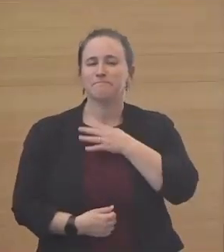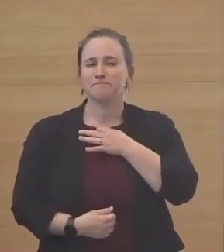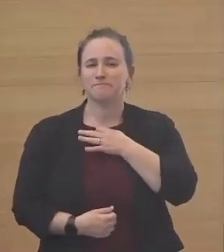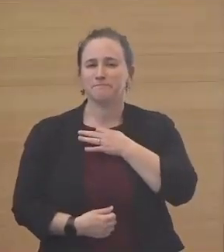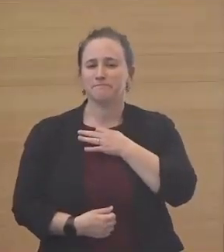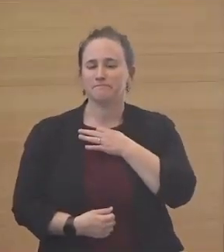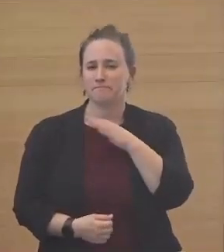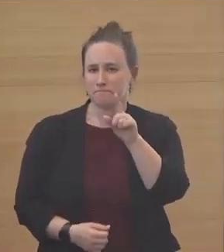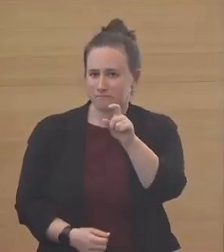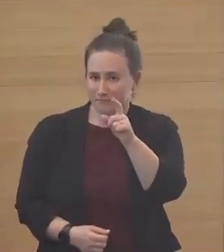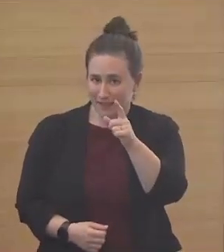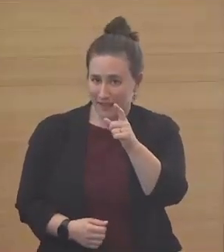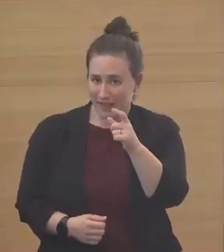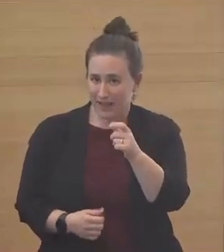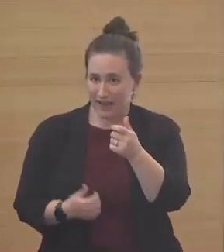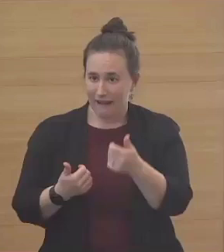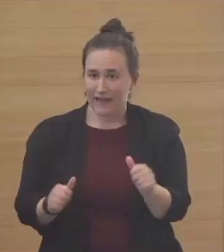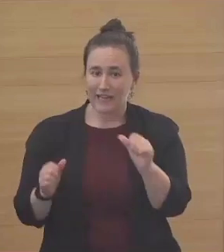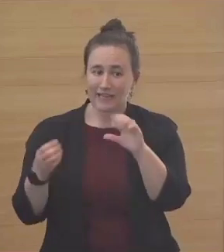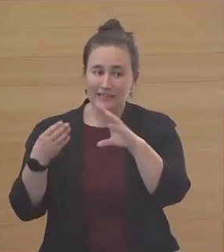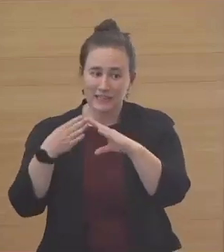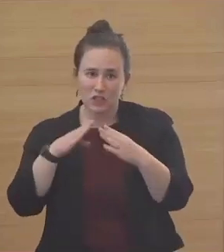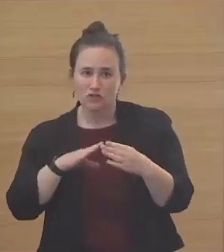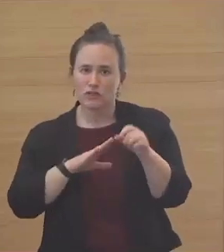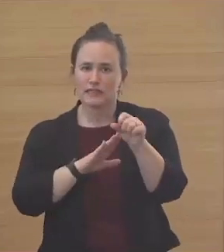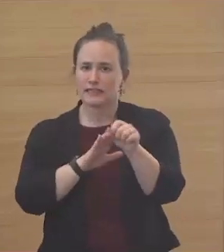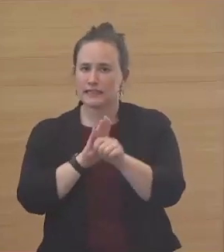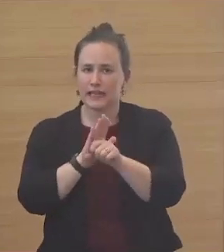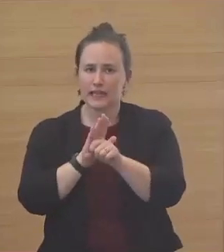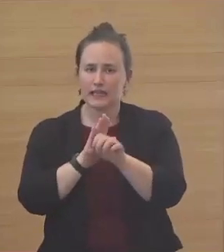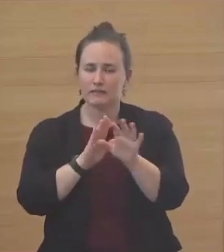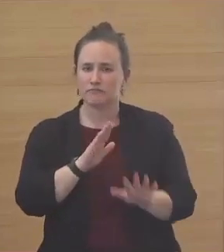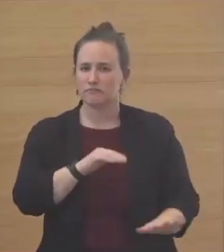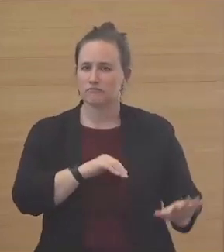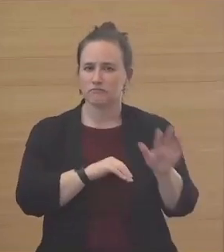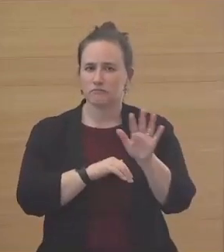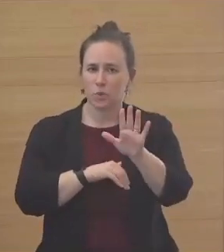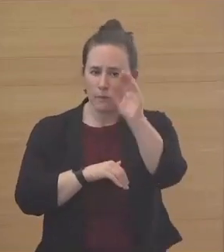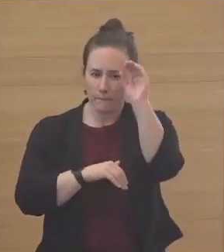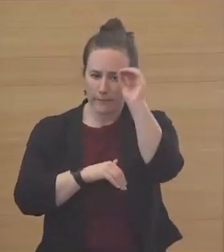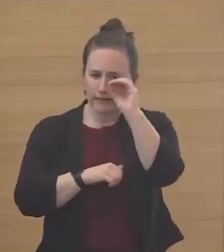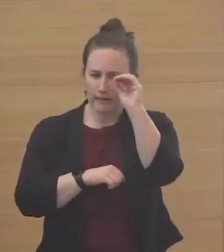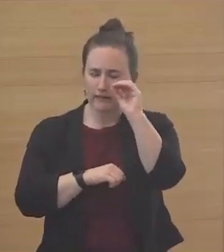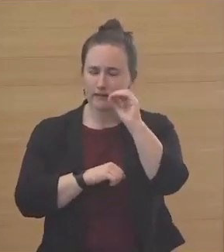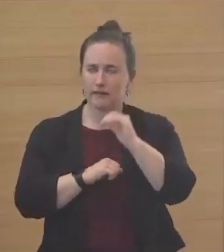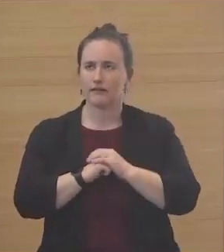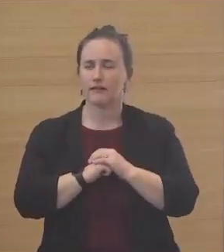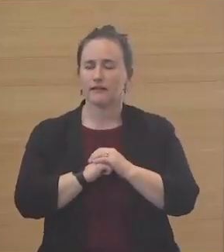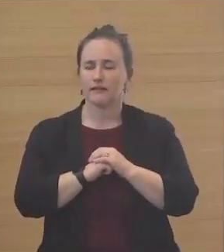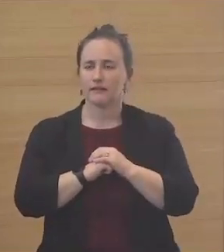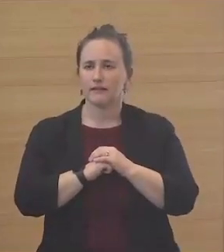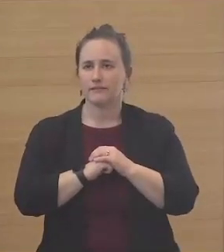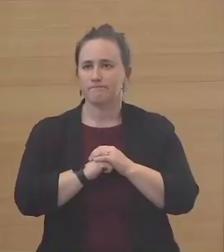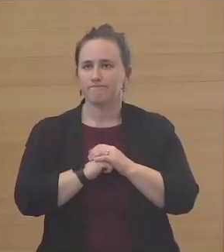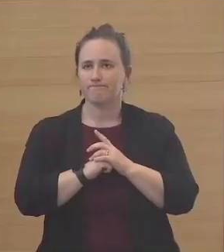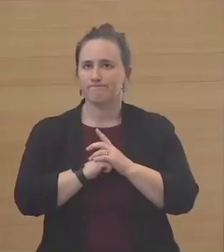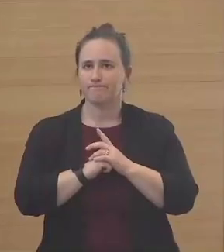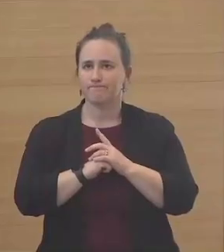any districts or states, in your opinion, have done a adequate job